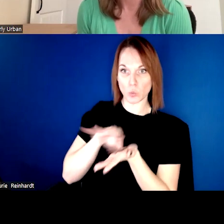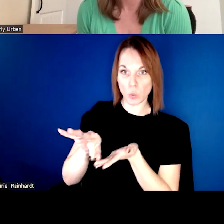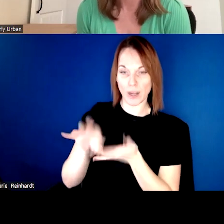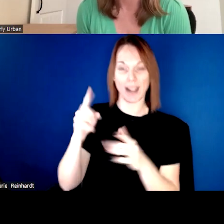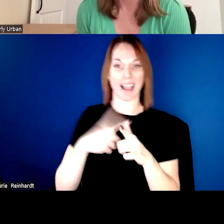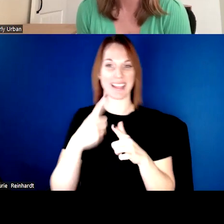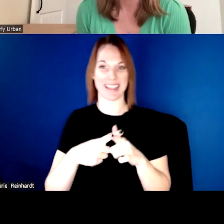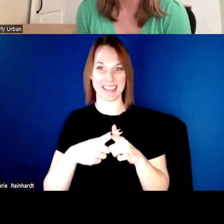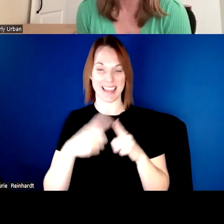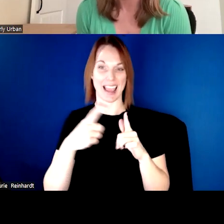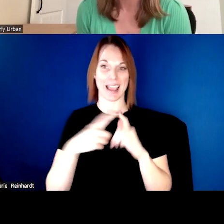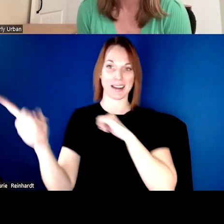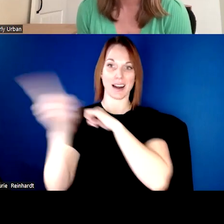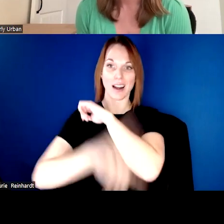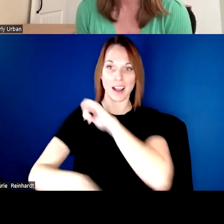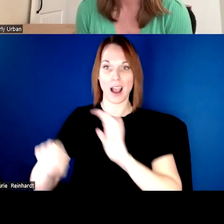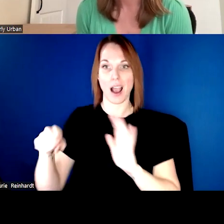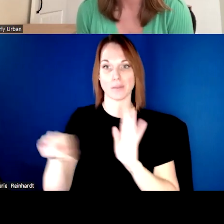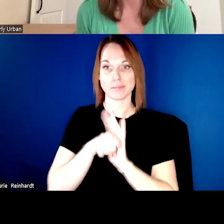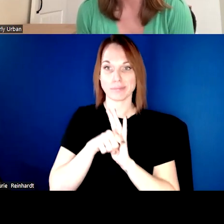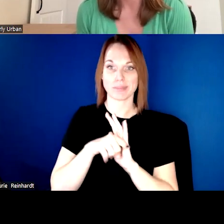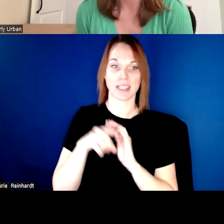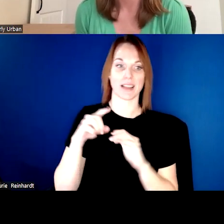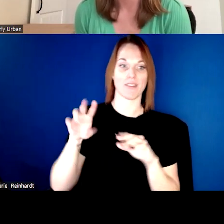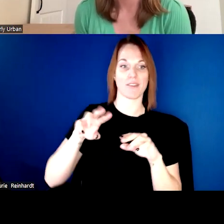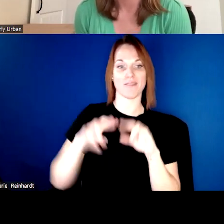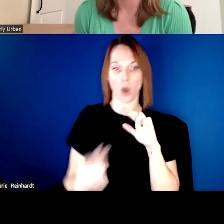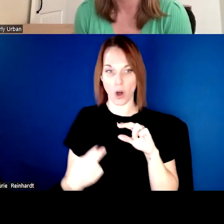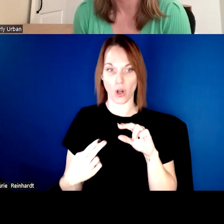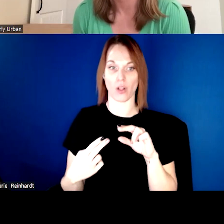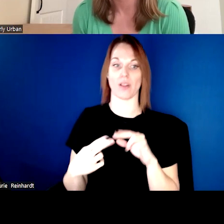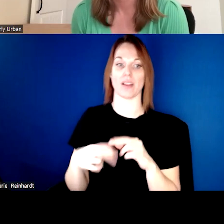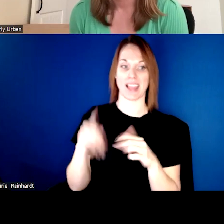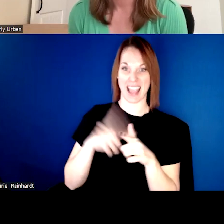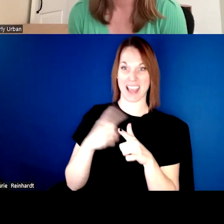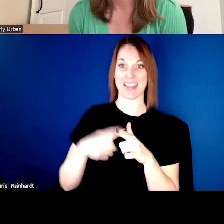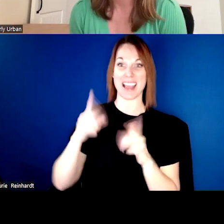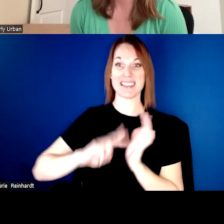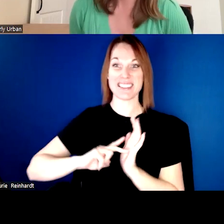are quite large effects. And then those nearly double for the third cohort. So again some of